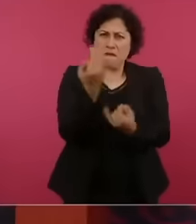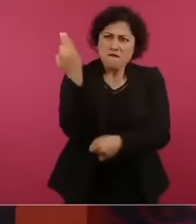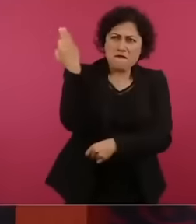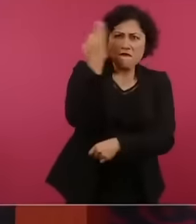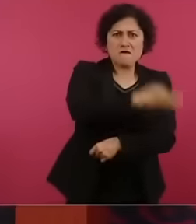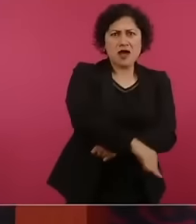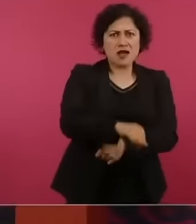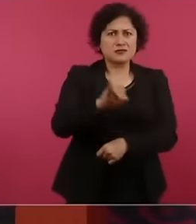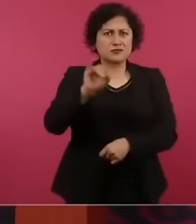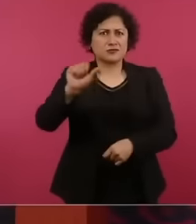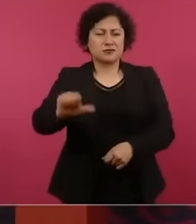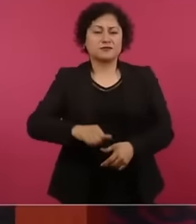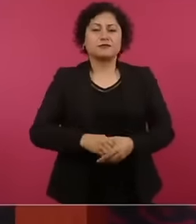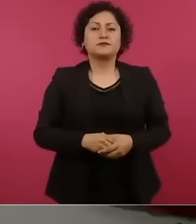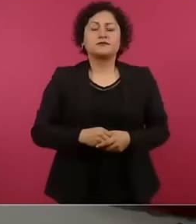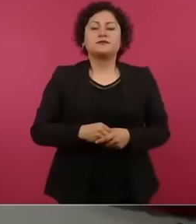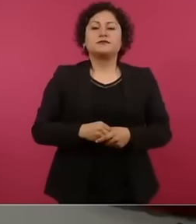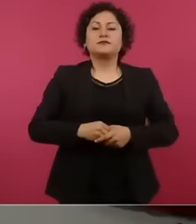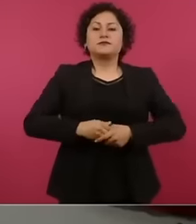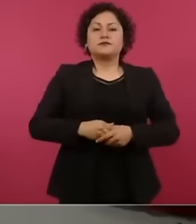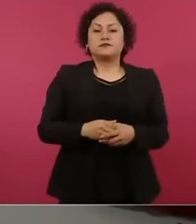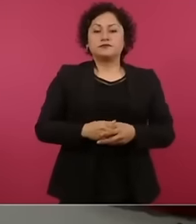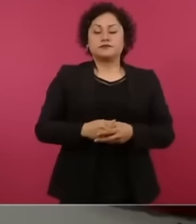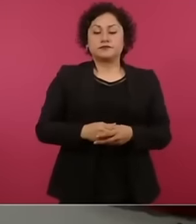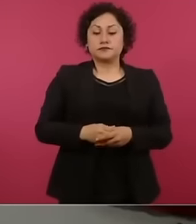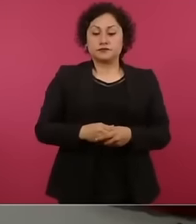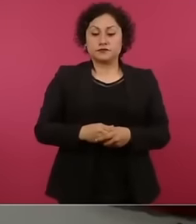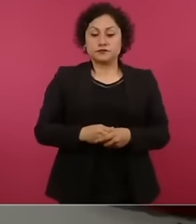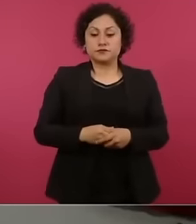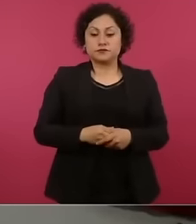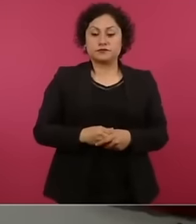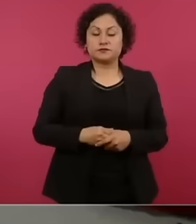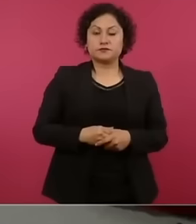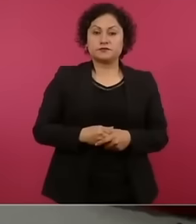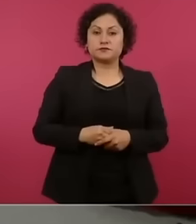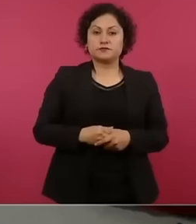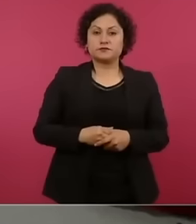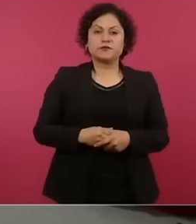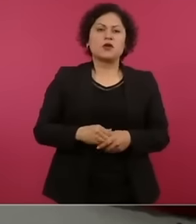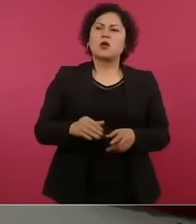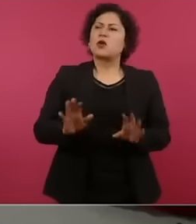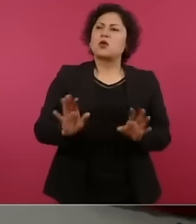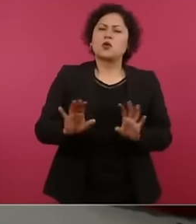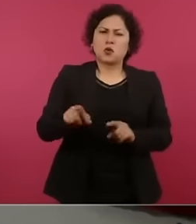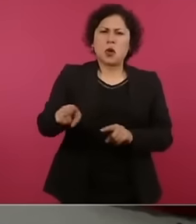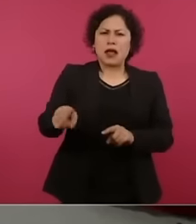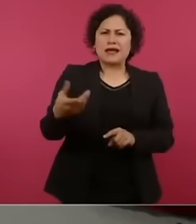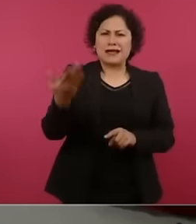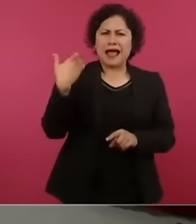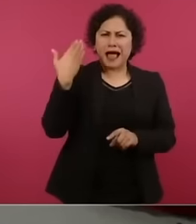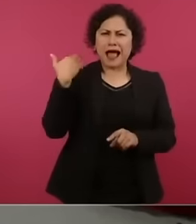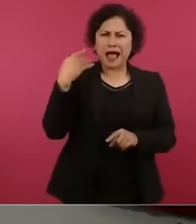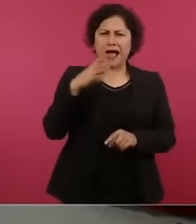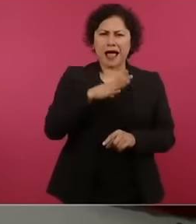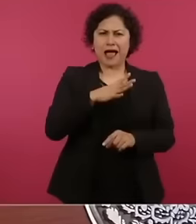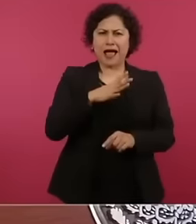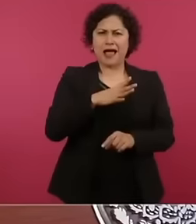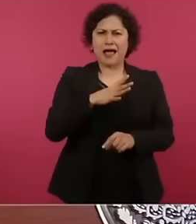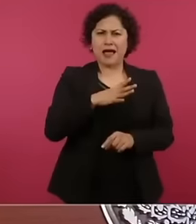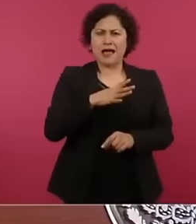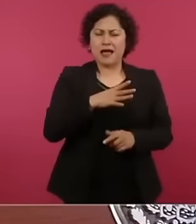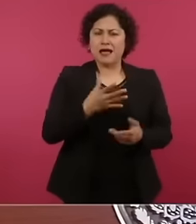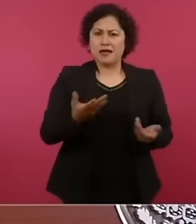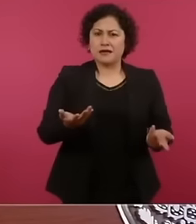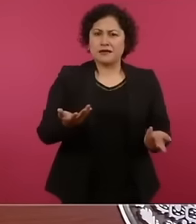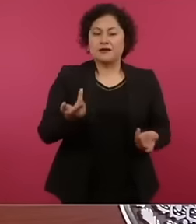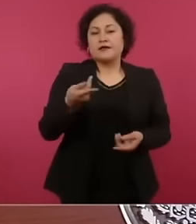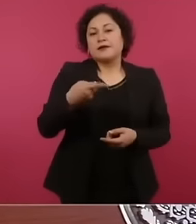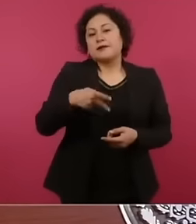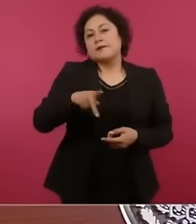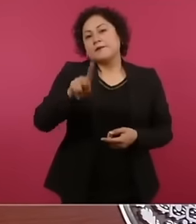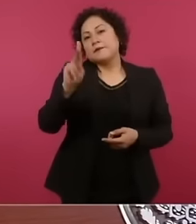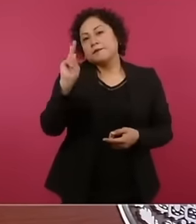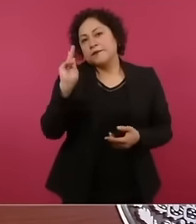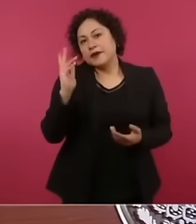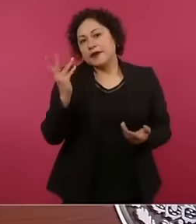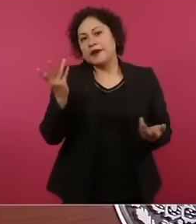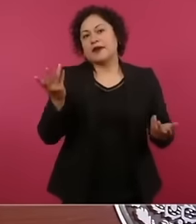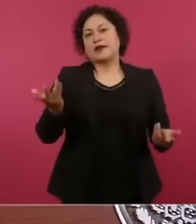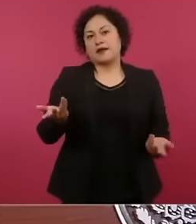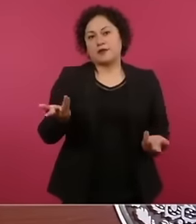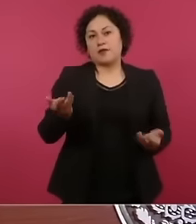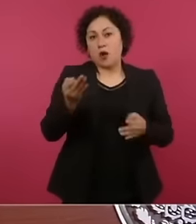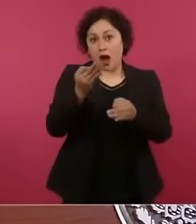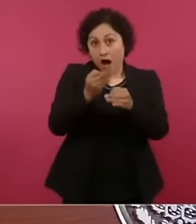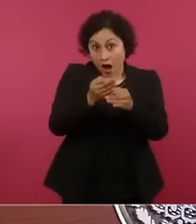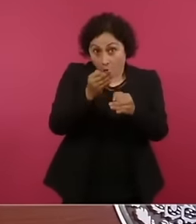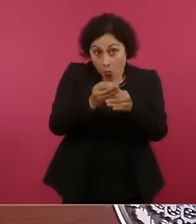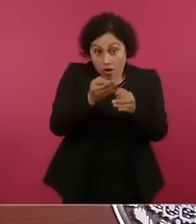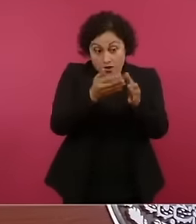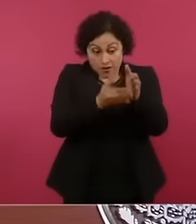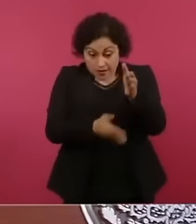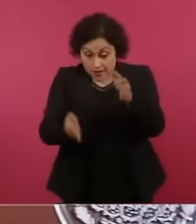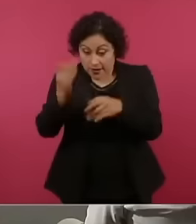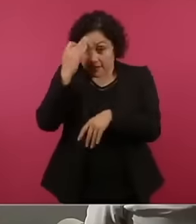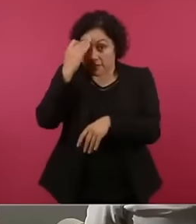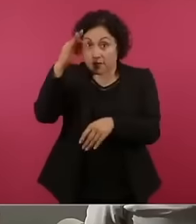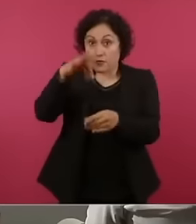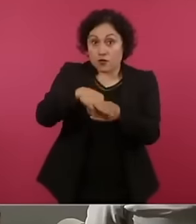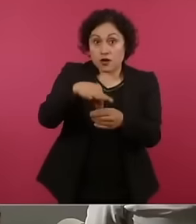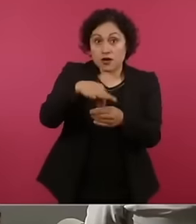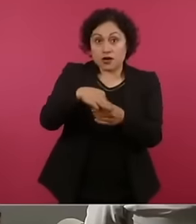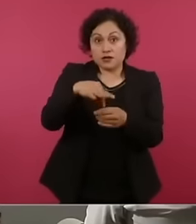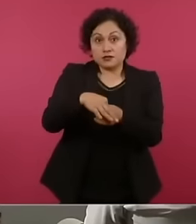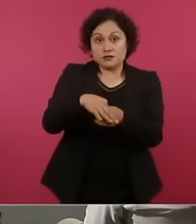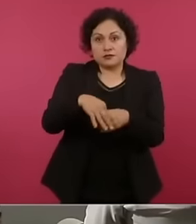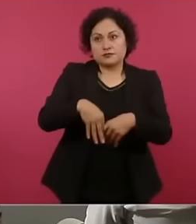Mande No. He doesn't have some time, but now with the elections, who knows how many things are going